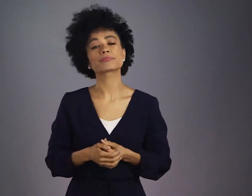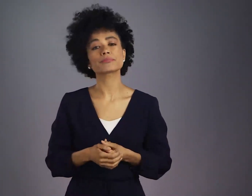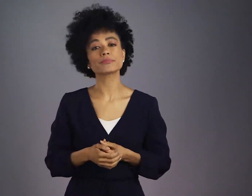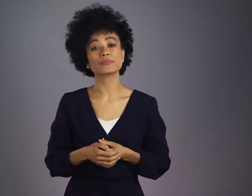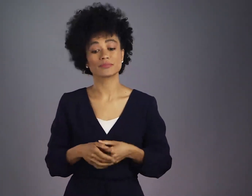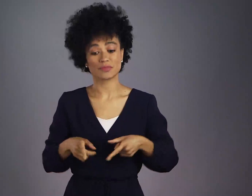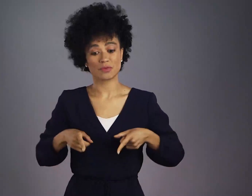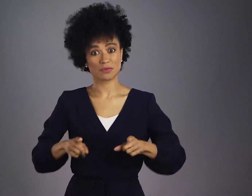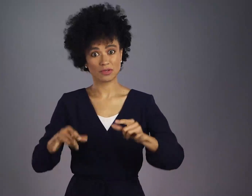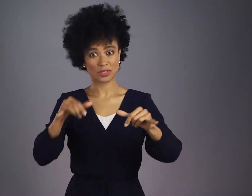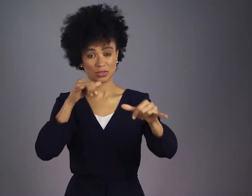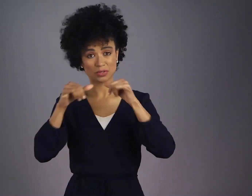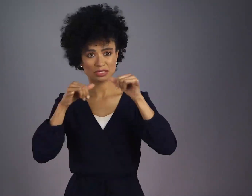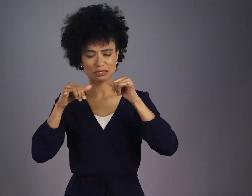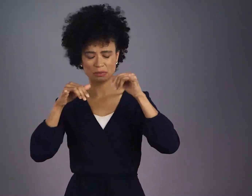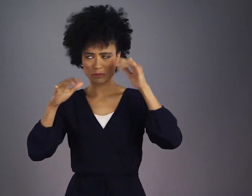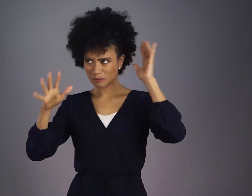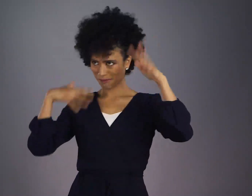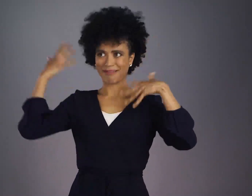He often gets entirely out of hand when drinking.